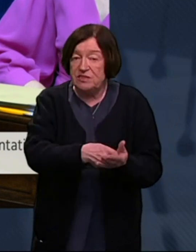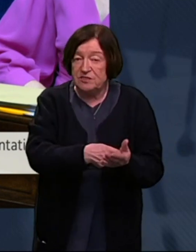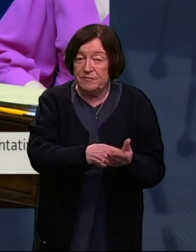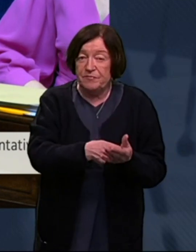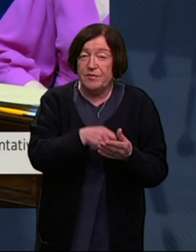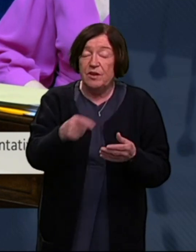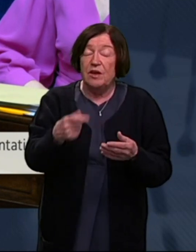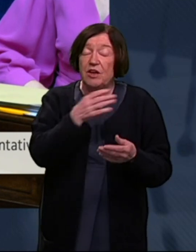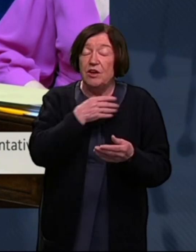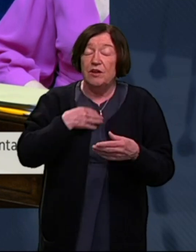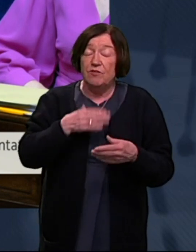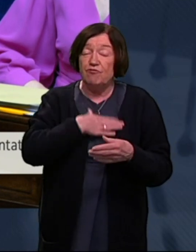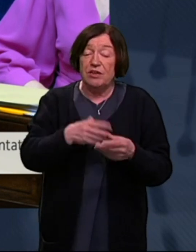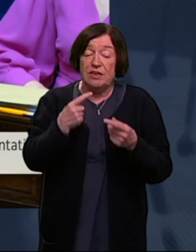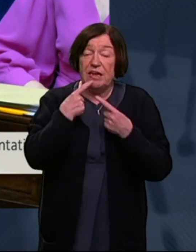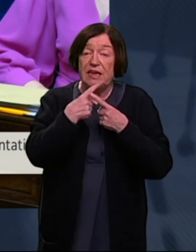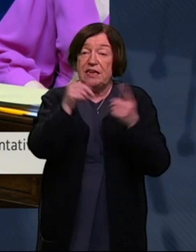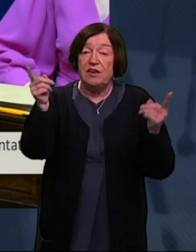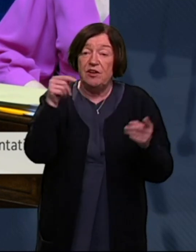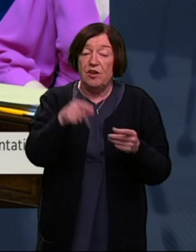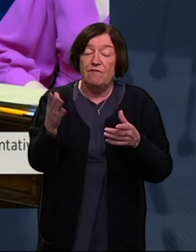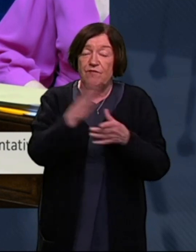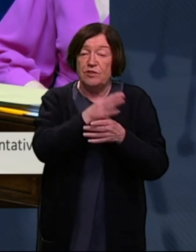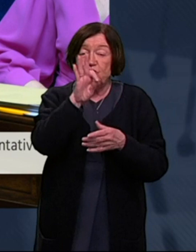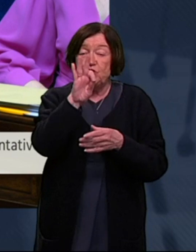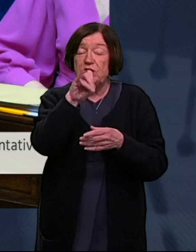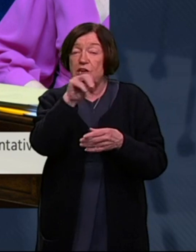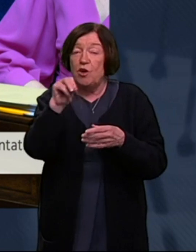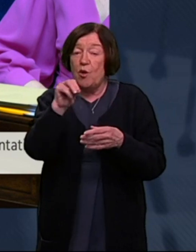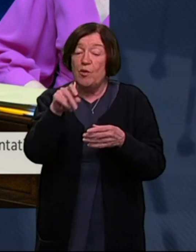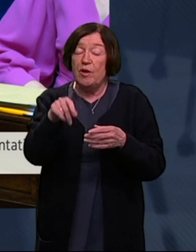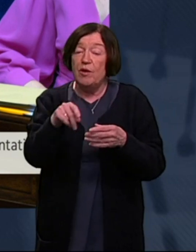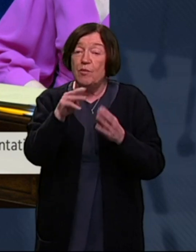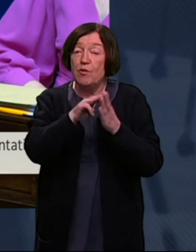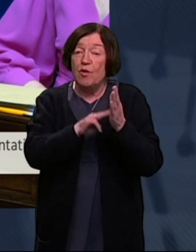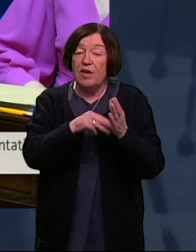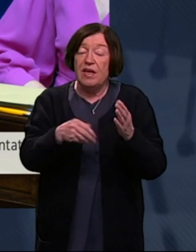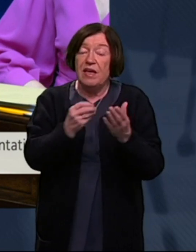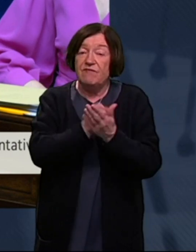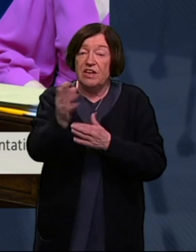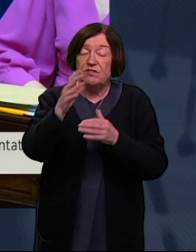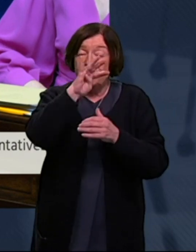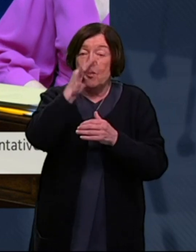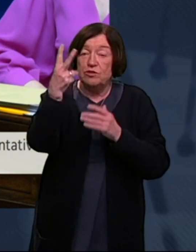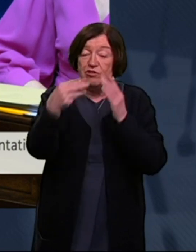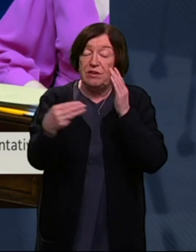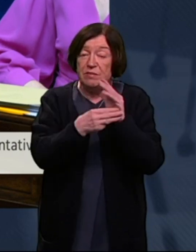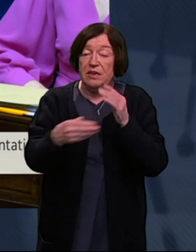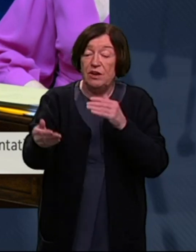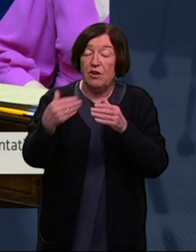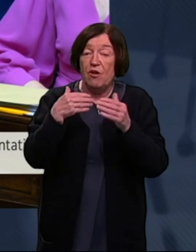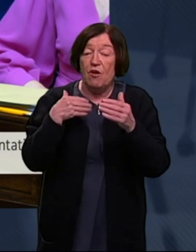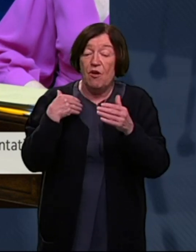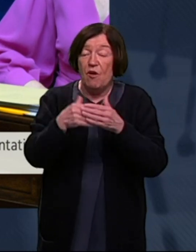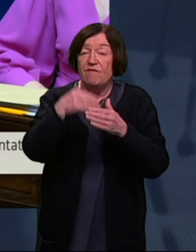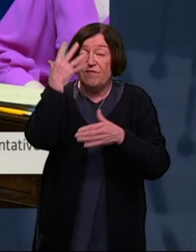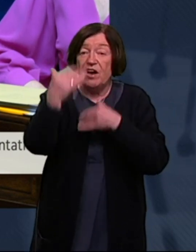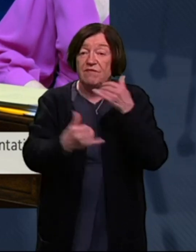We recently announced a world-first genotyping programme, with an investment of €43 million over five years, to genotype cows and calves.